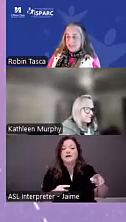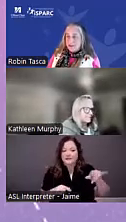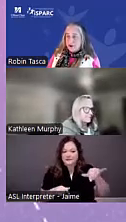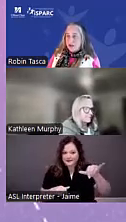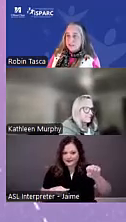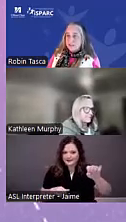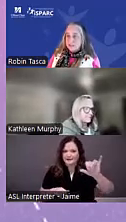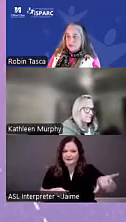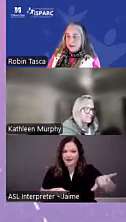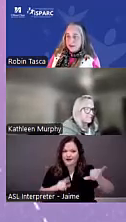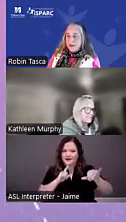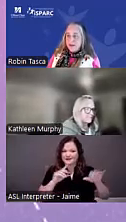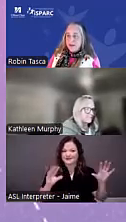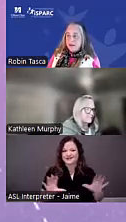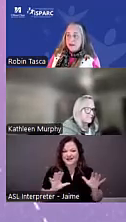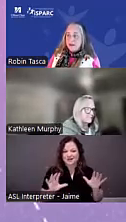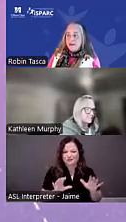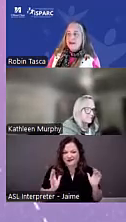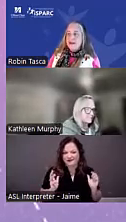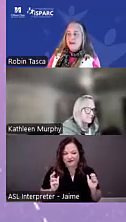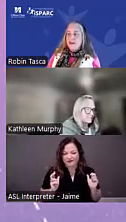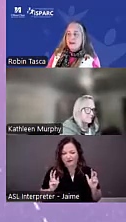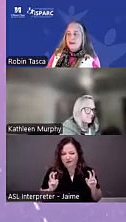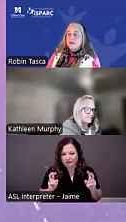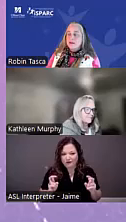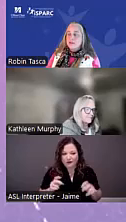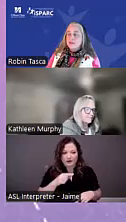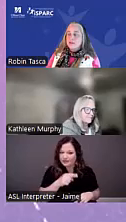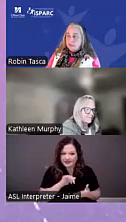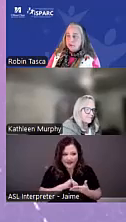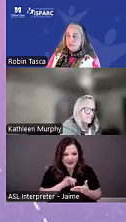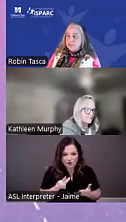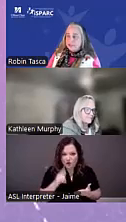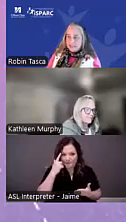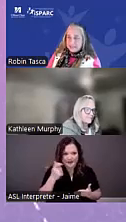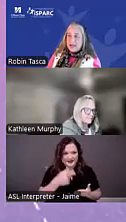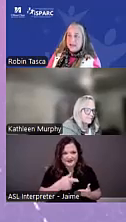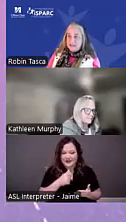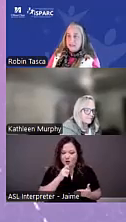because they're not serving a direct purpose to the text.